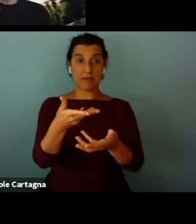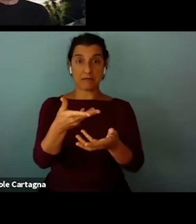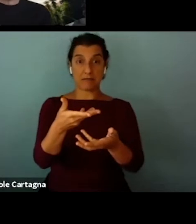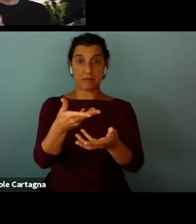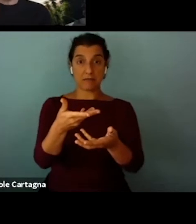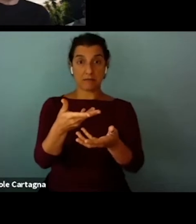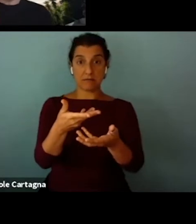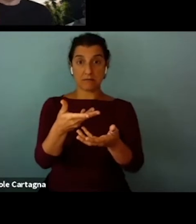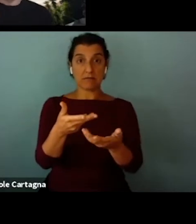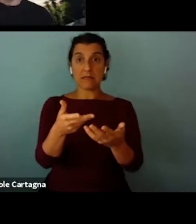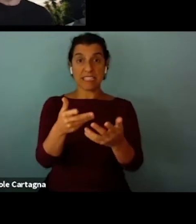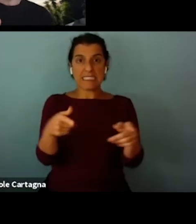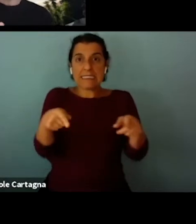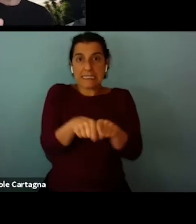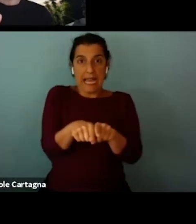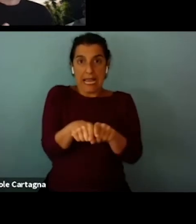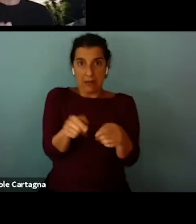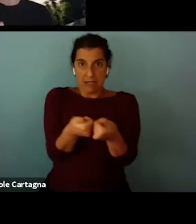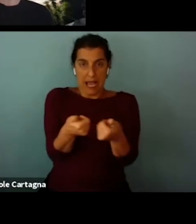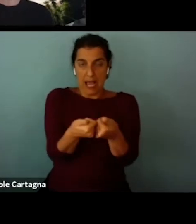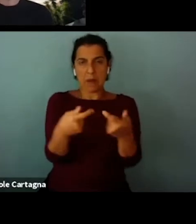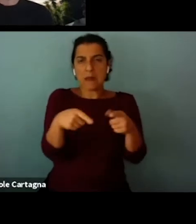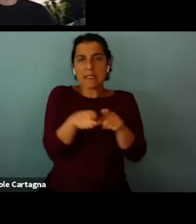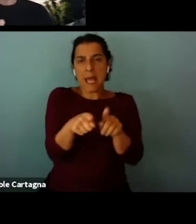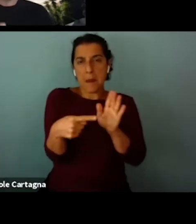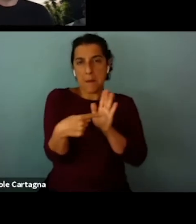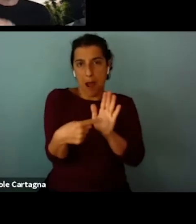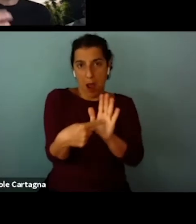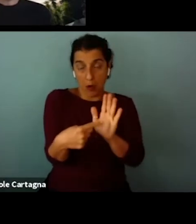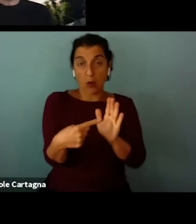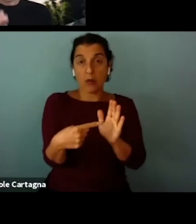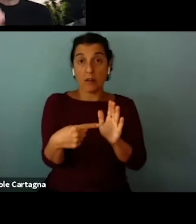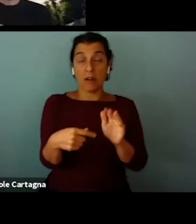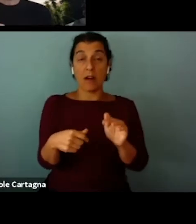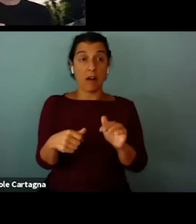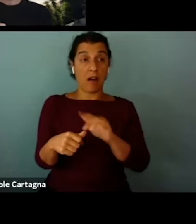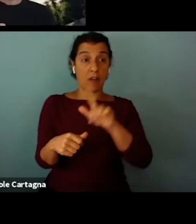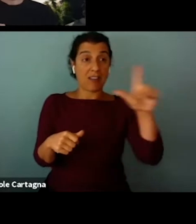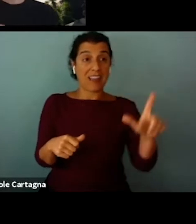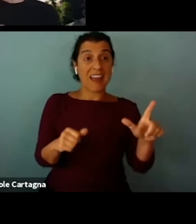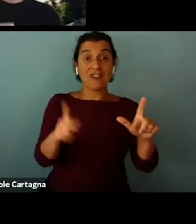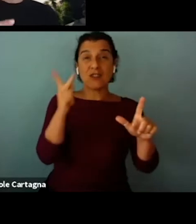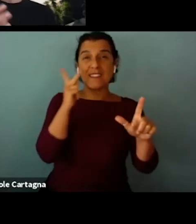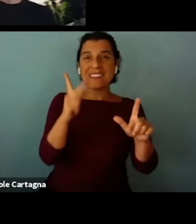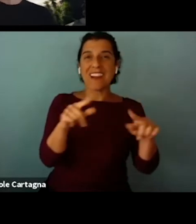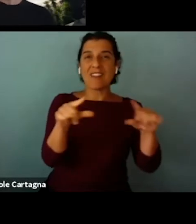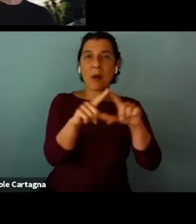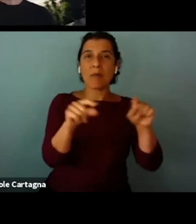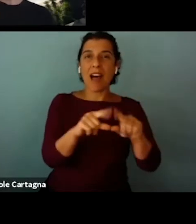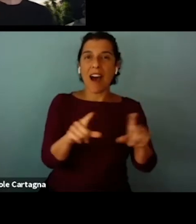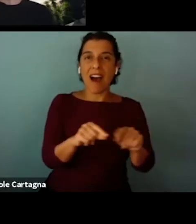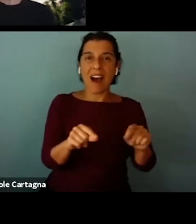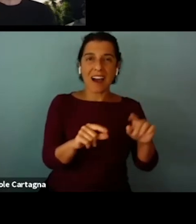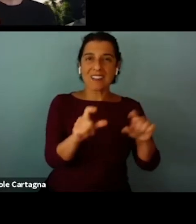game or or model so in this case on the left you can see a block stacking past and on the right we